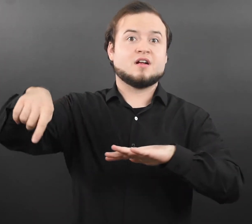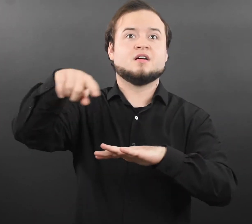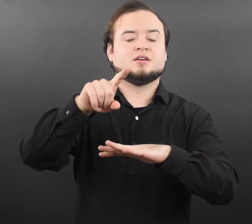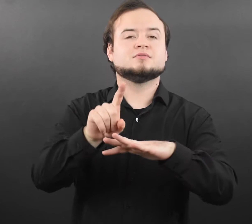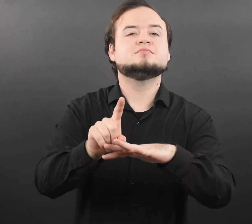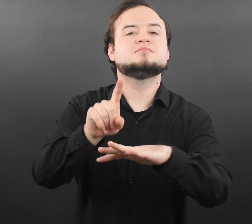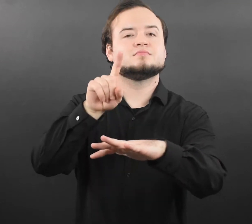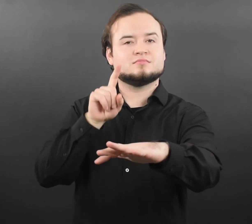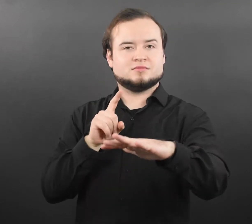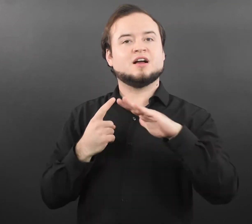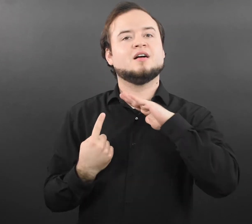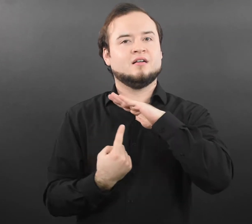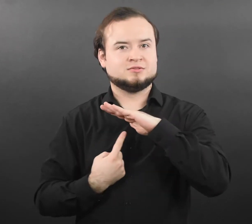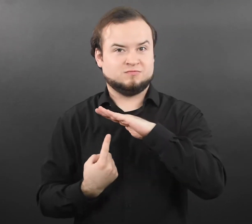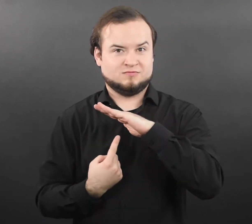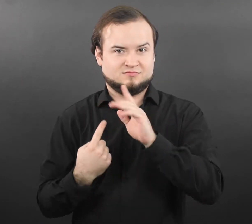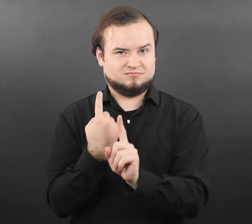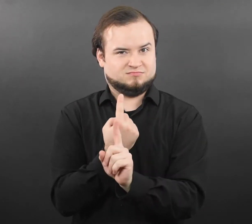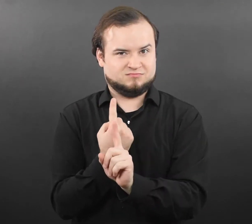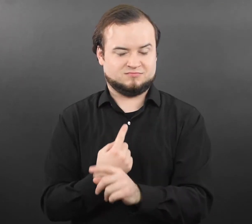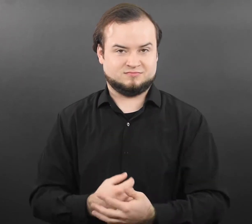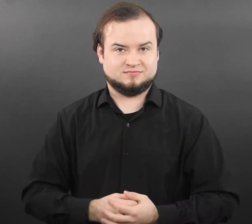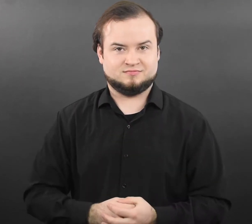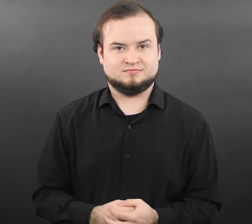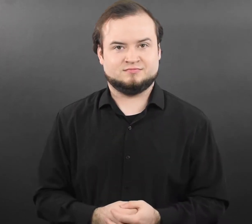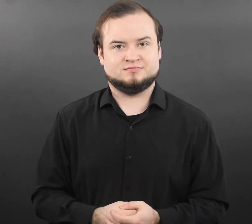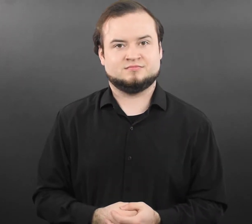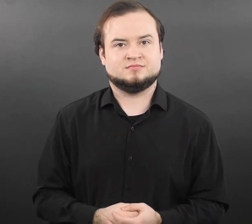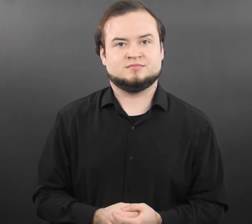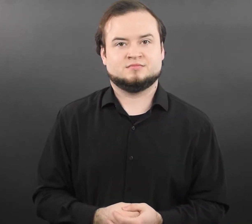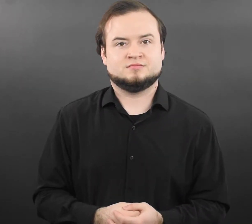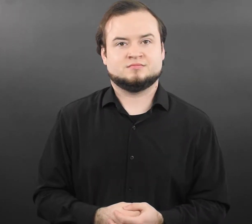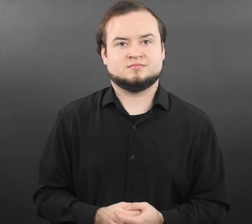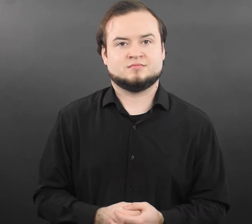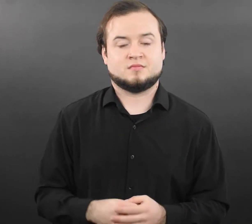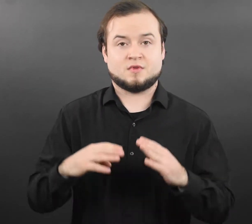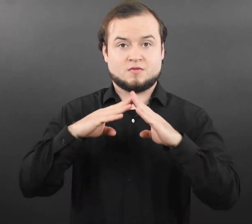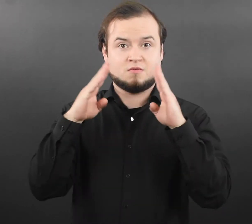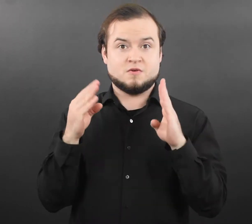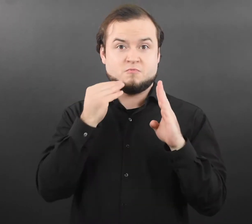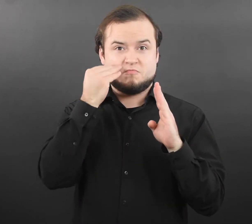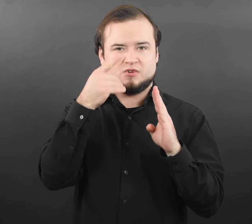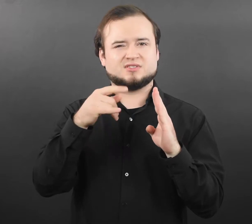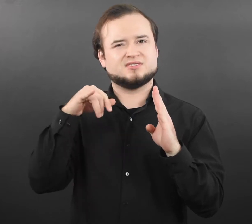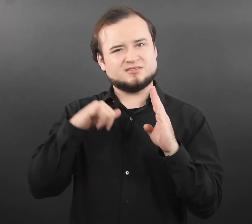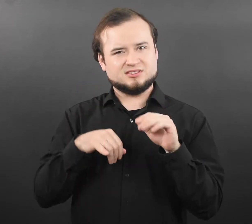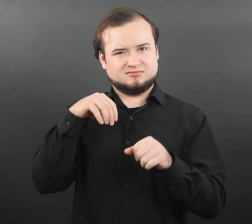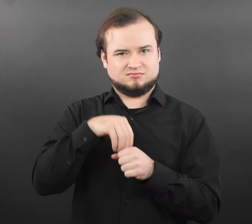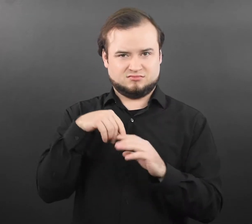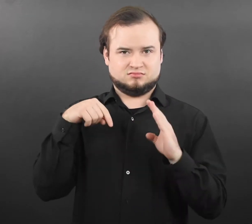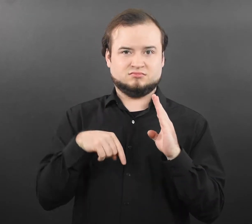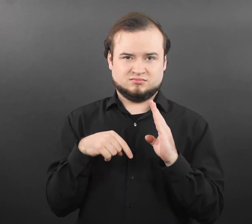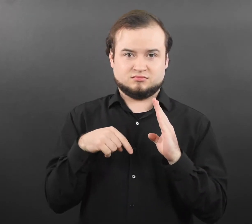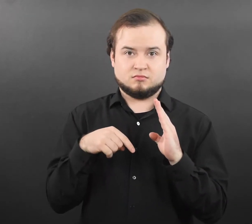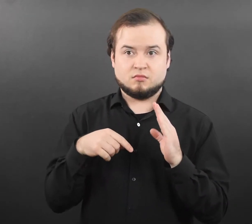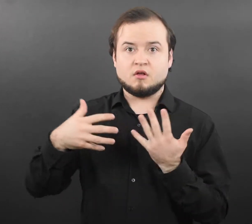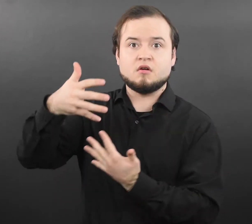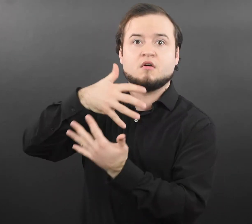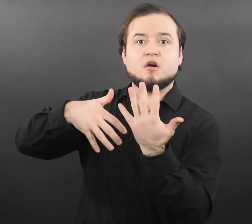Separate yourself from others (isolate) • Stay home and away from others (isolate) for